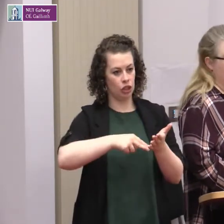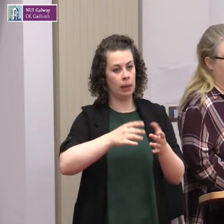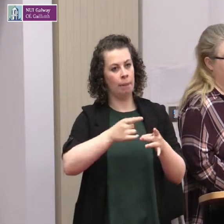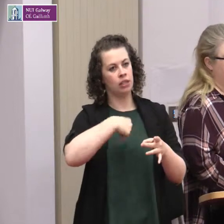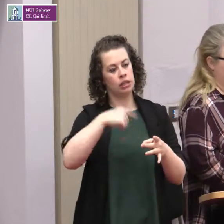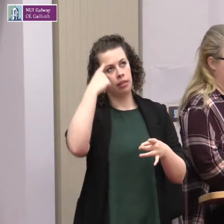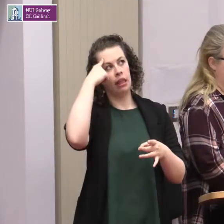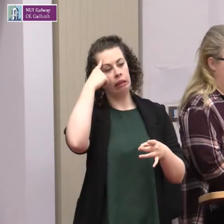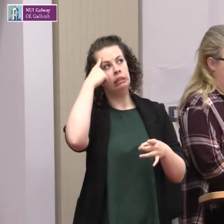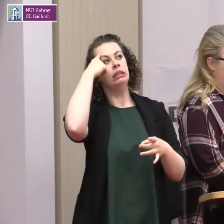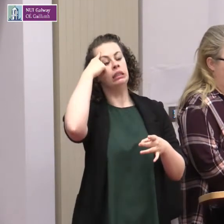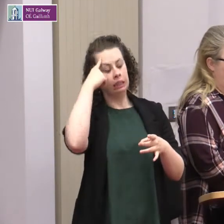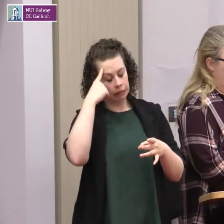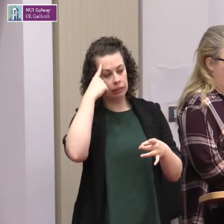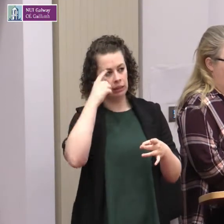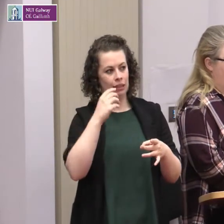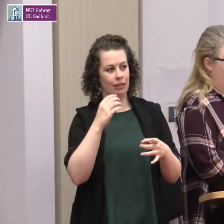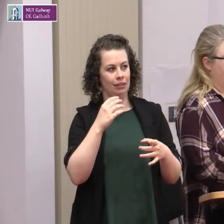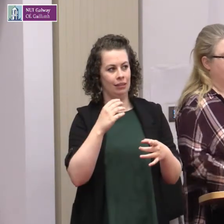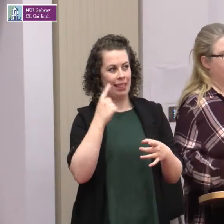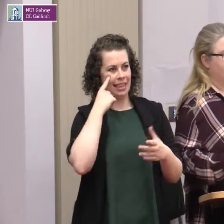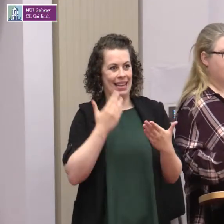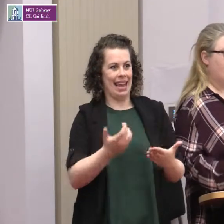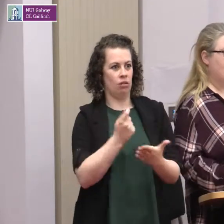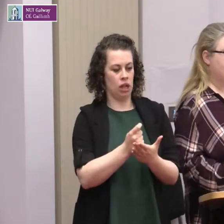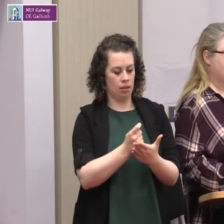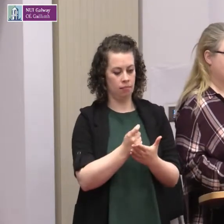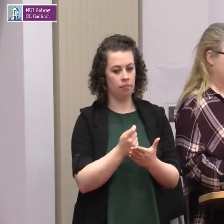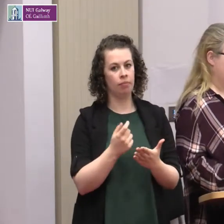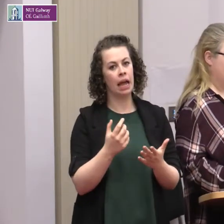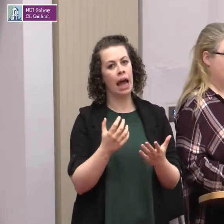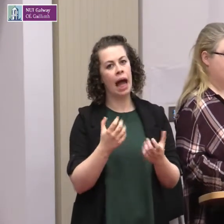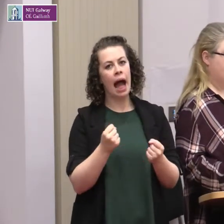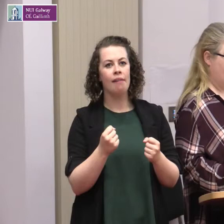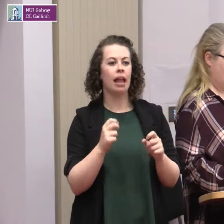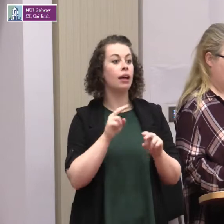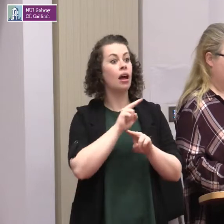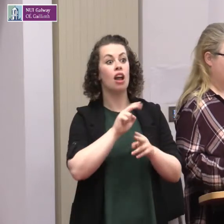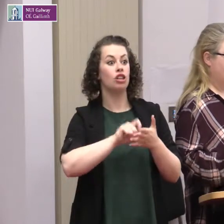the context today, there is almost this unwritten rule that this is OK.